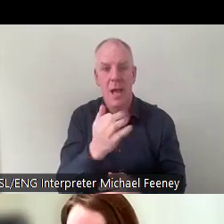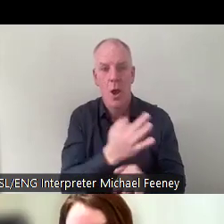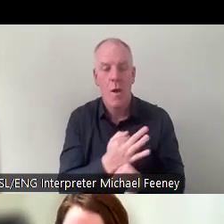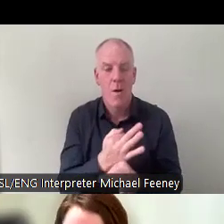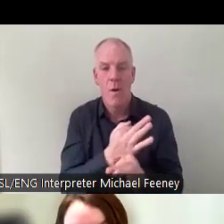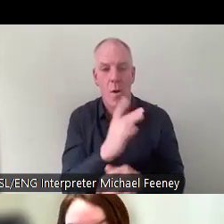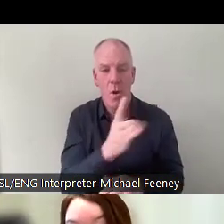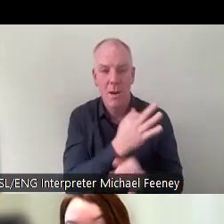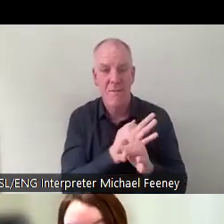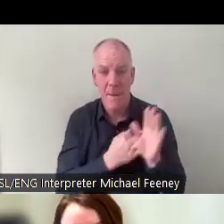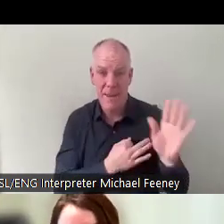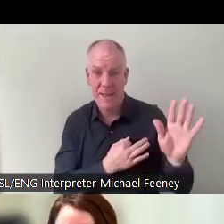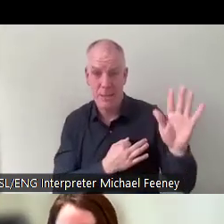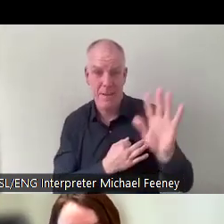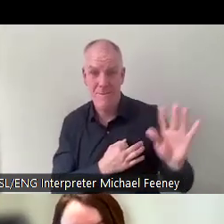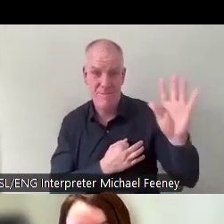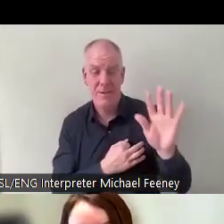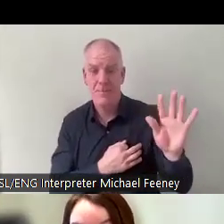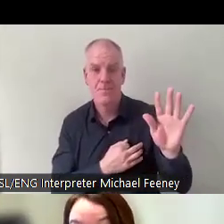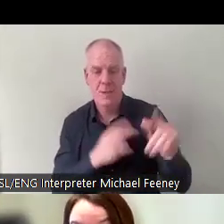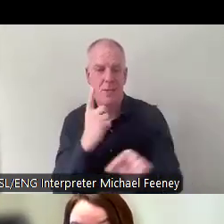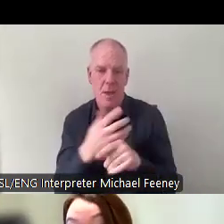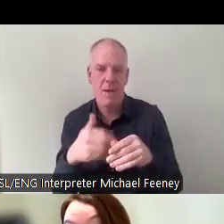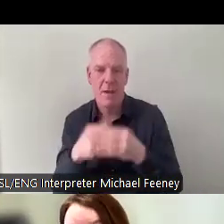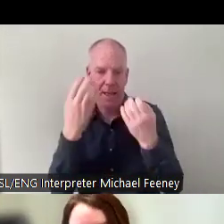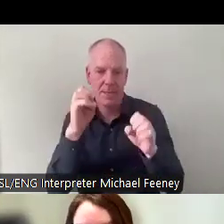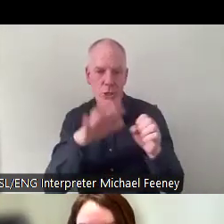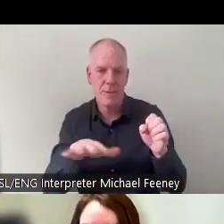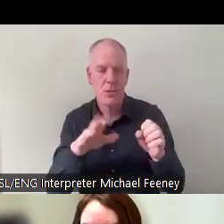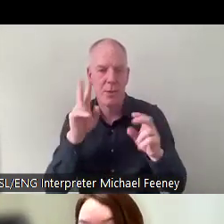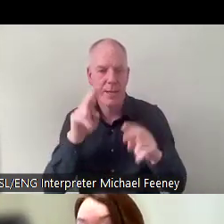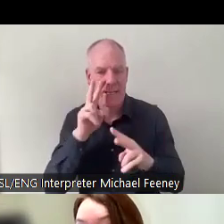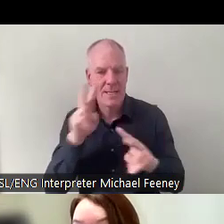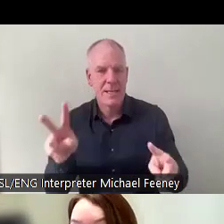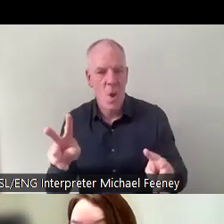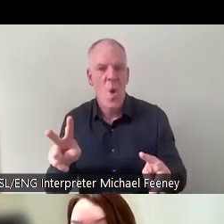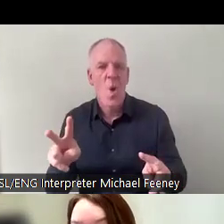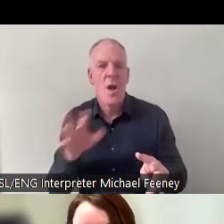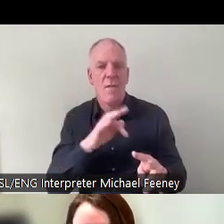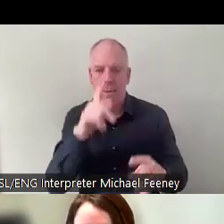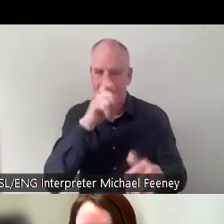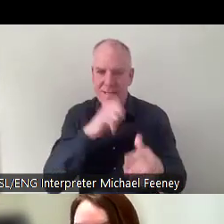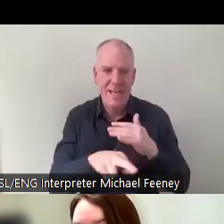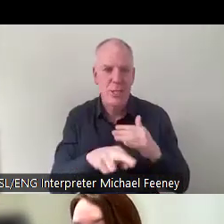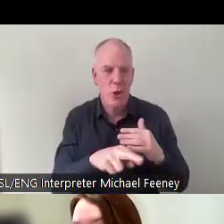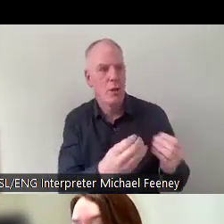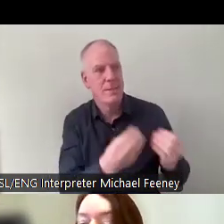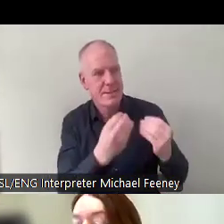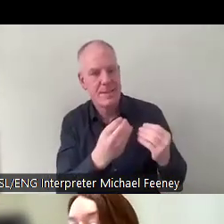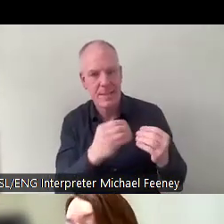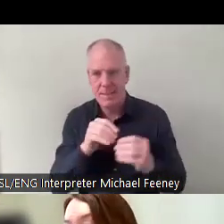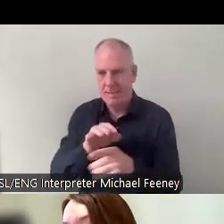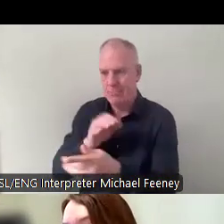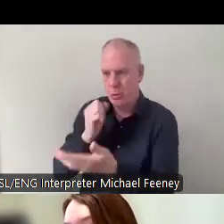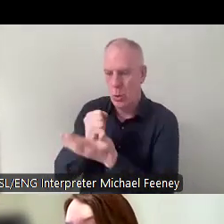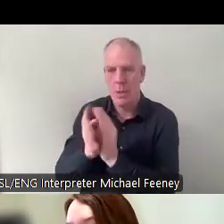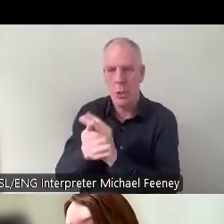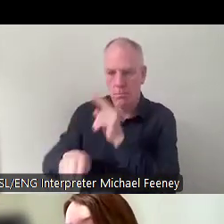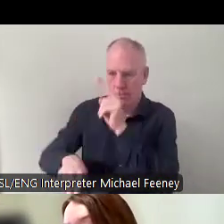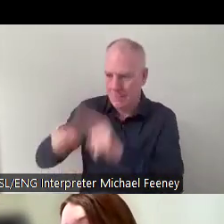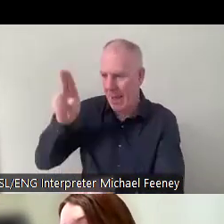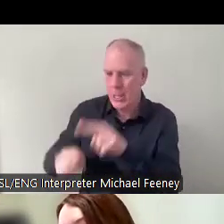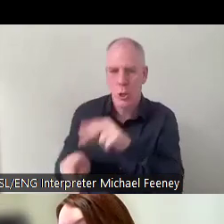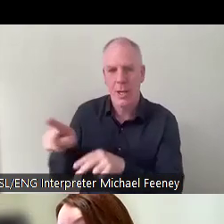on display in the exhibition space. This really gives you an appreciation of the development between the teacher and the student, and how Mazzolino really was being